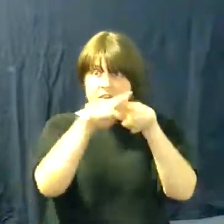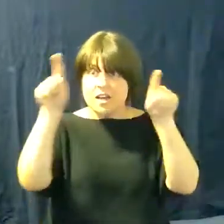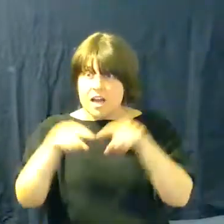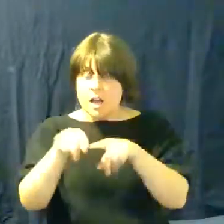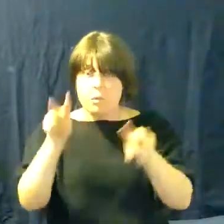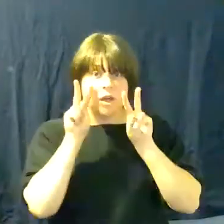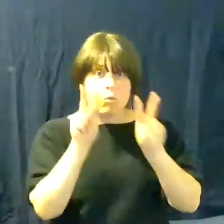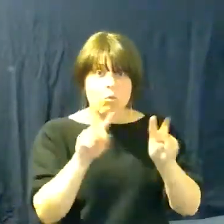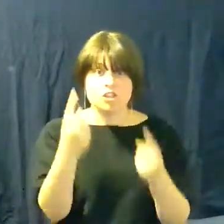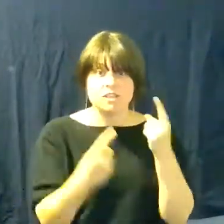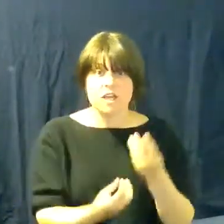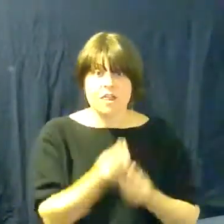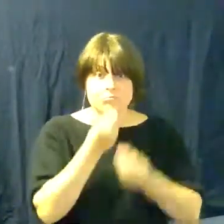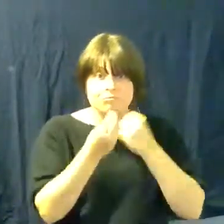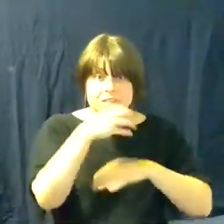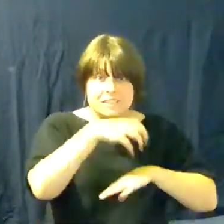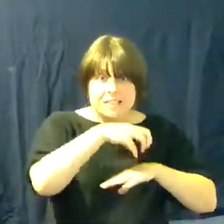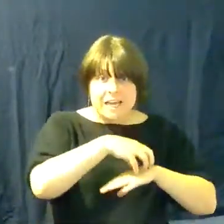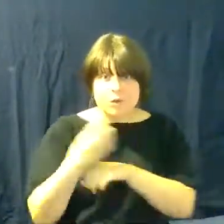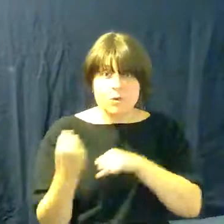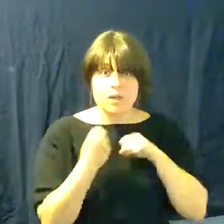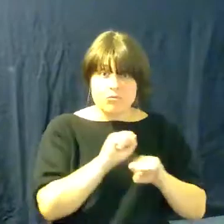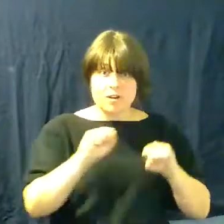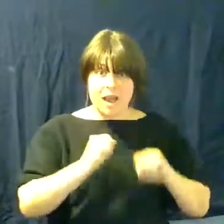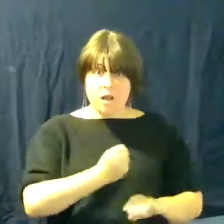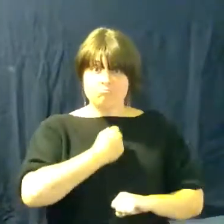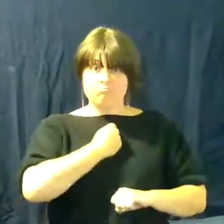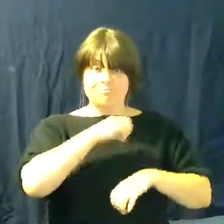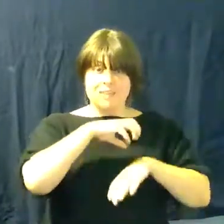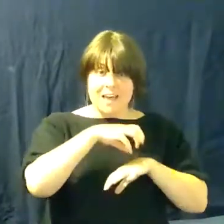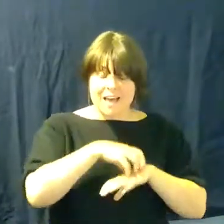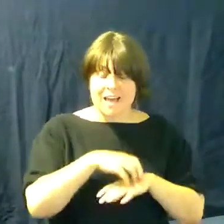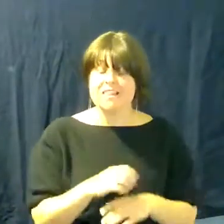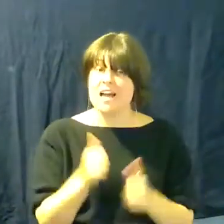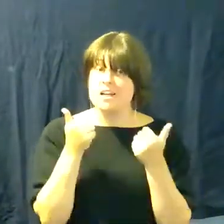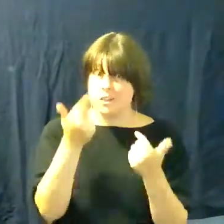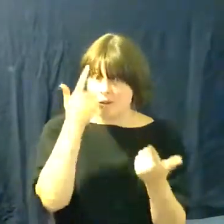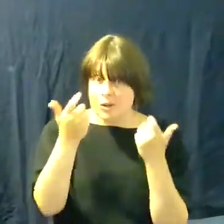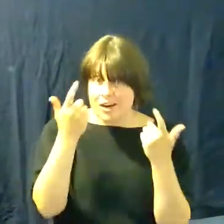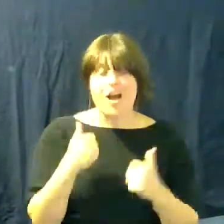. I just wanted to say as a joke, we can all bring our own cake and have it together on screen.